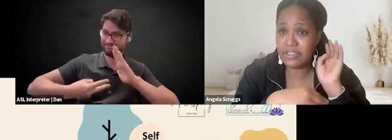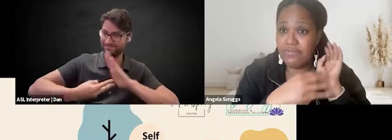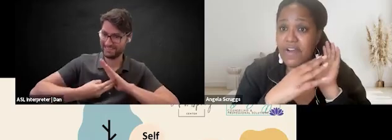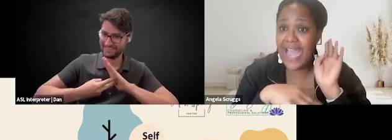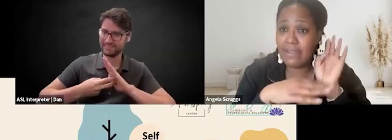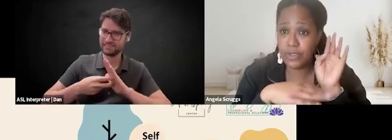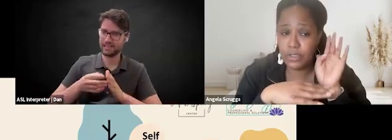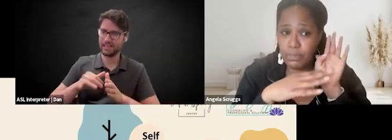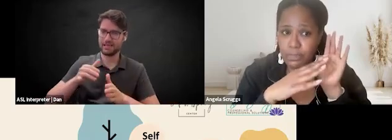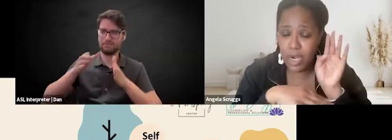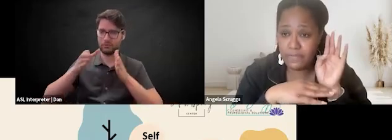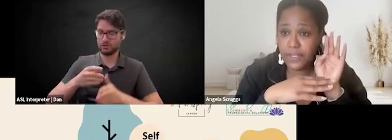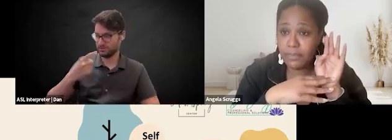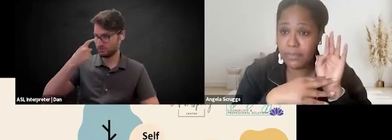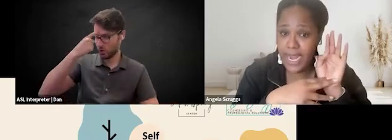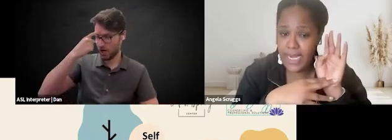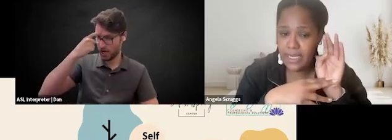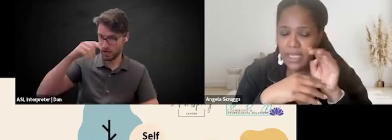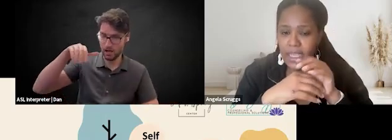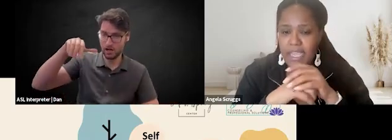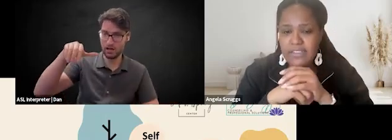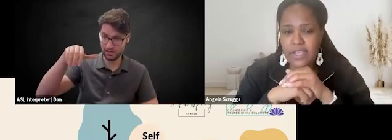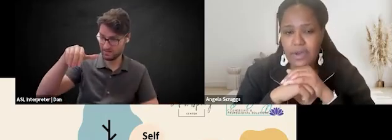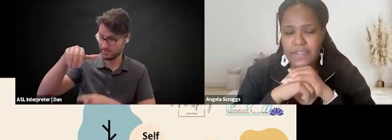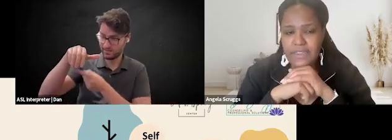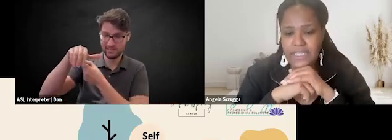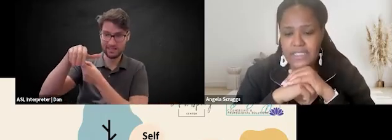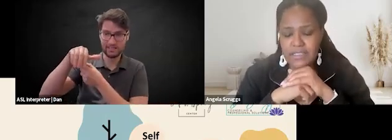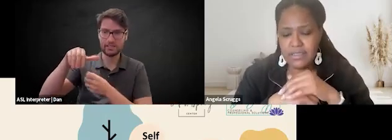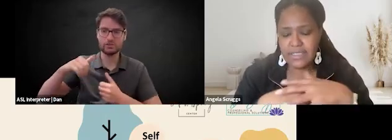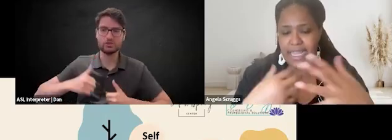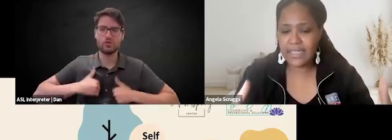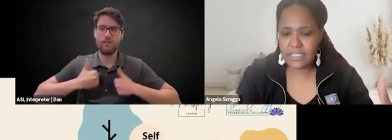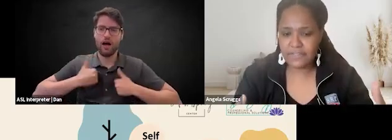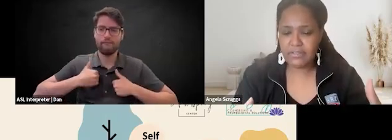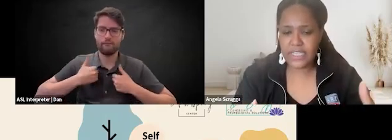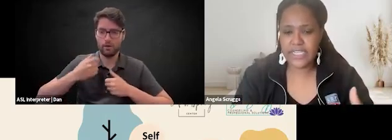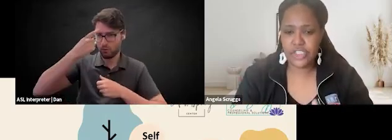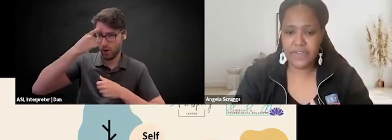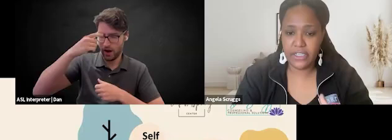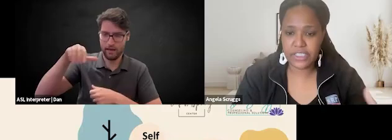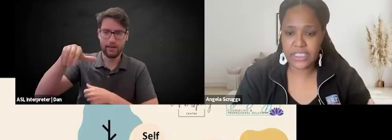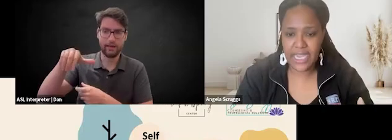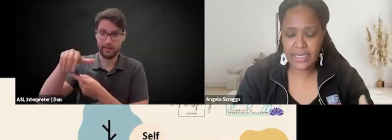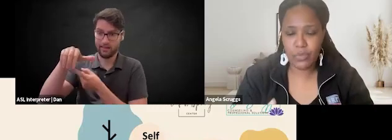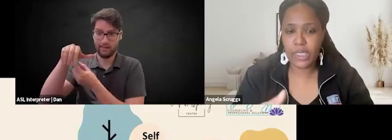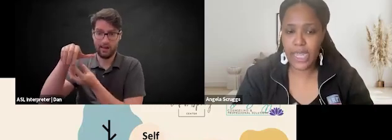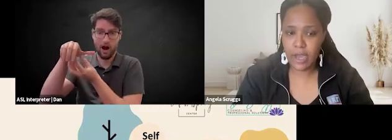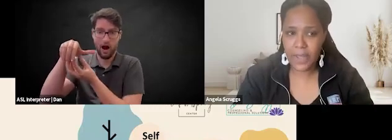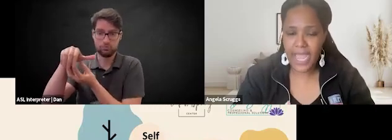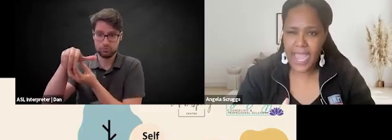in their survival part of their brain. And so I think this-- setting this foundation of understanding will help